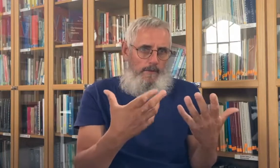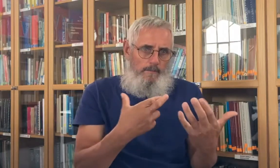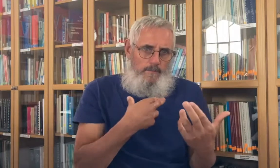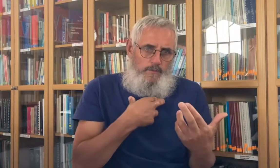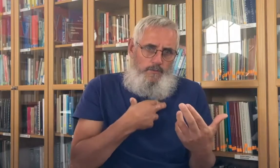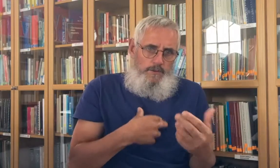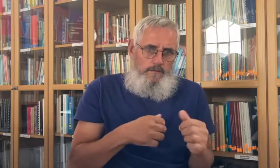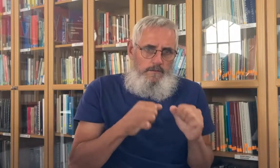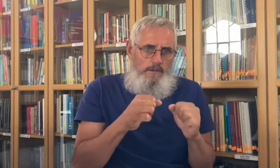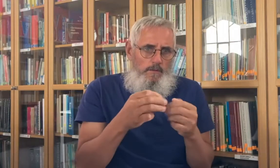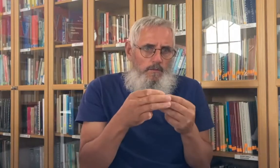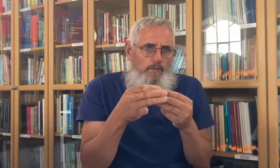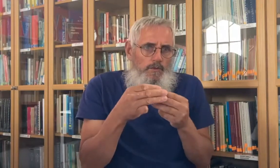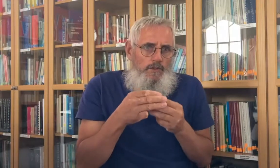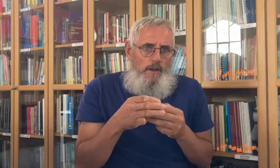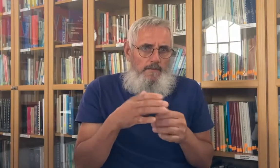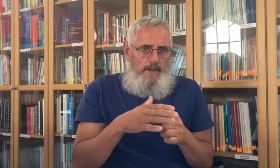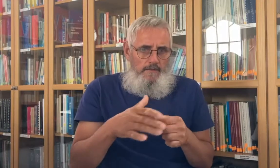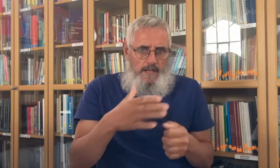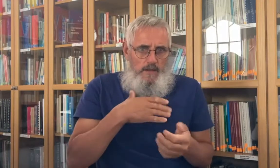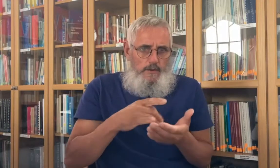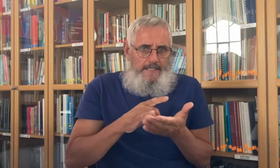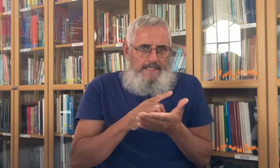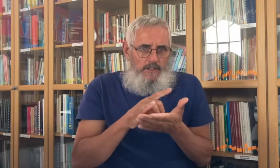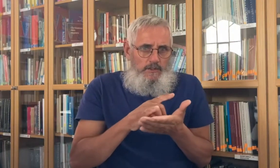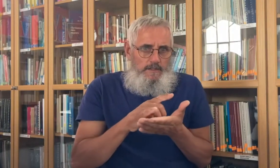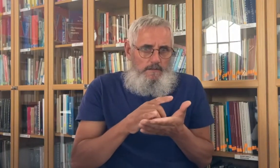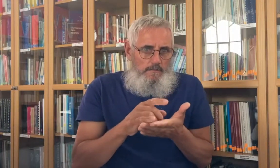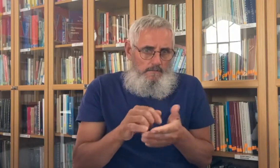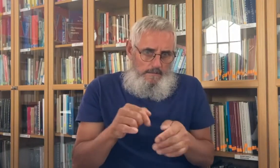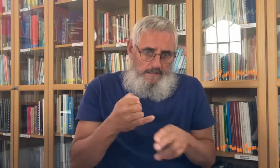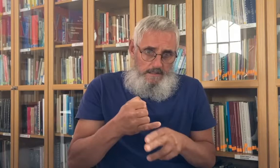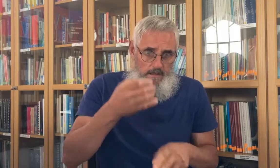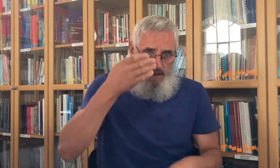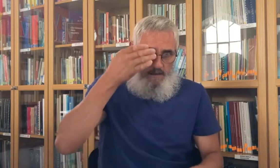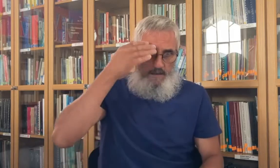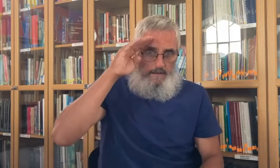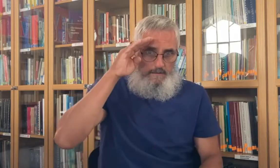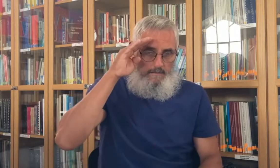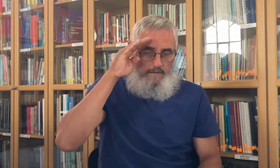to have these preserved and protected. They are such a rich part of our Deaf history in Ireland.